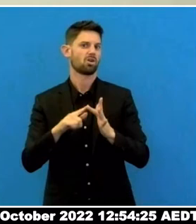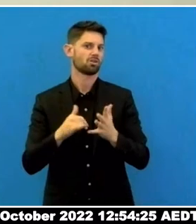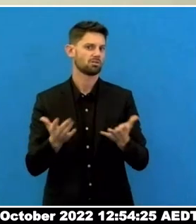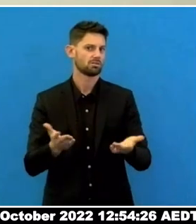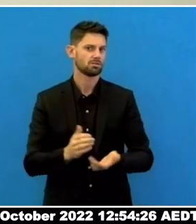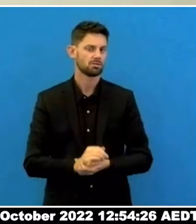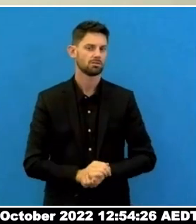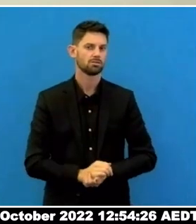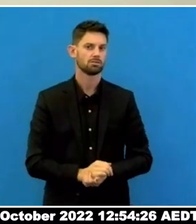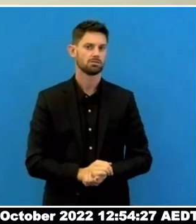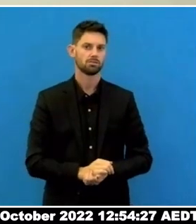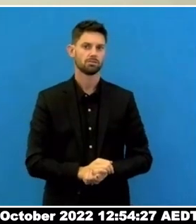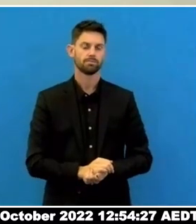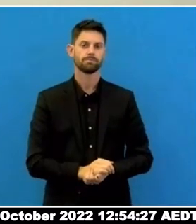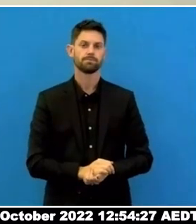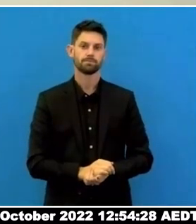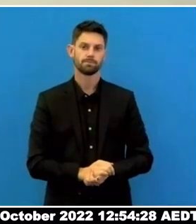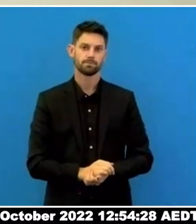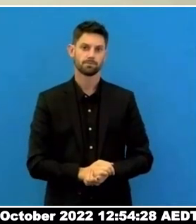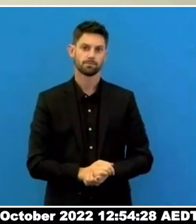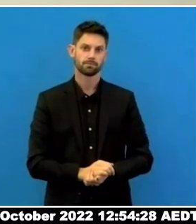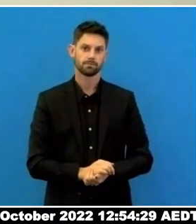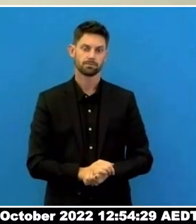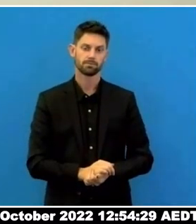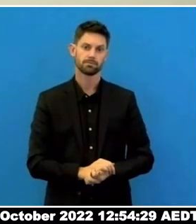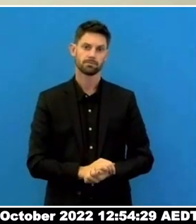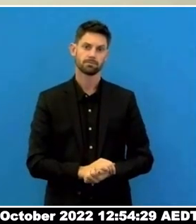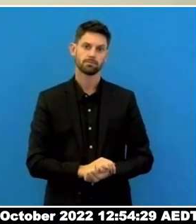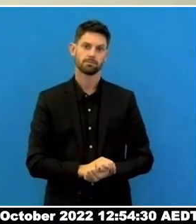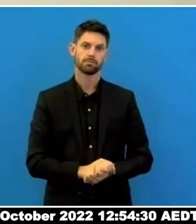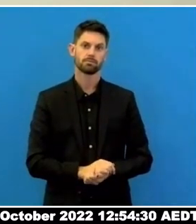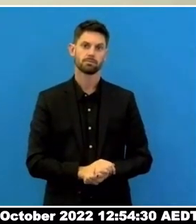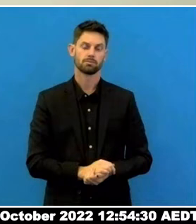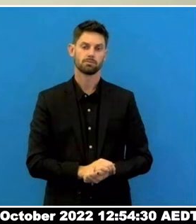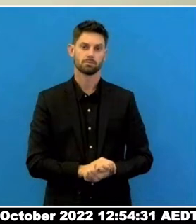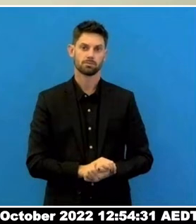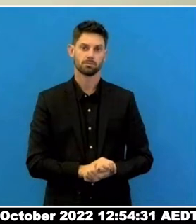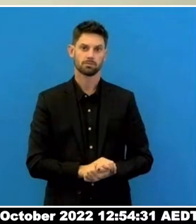Most importantly and we have heard about this in these hearings too is the government needs to establish ways